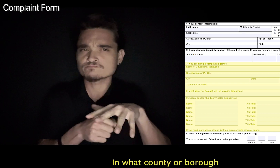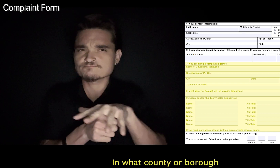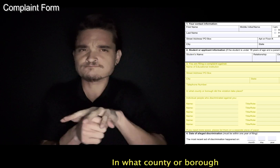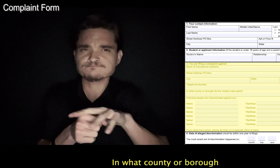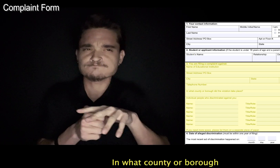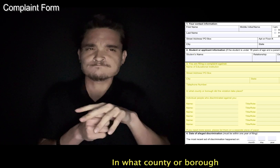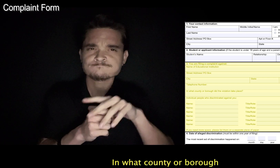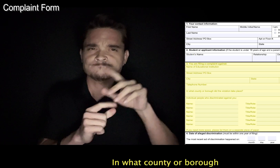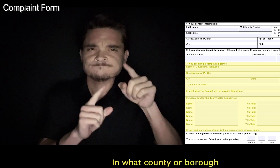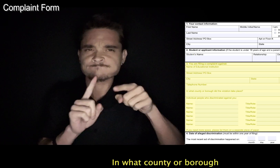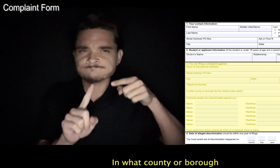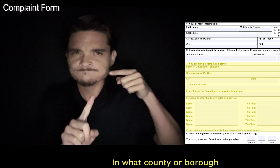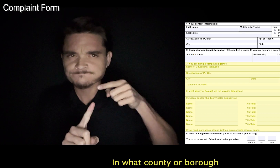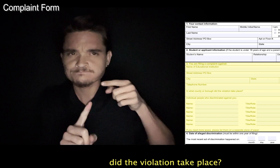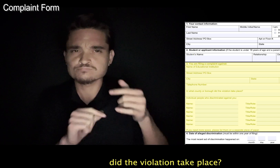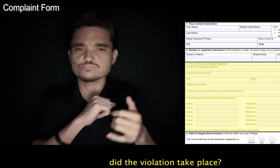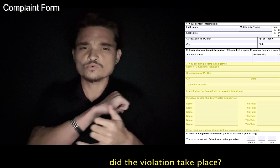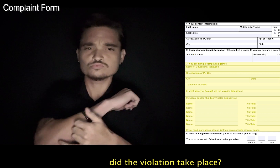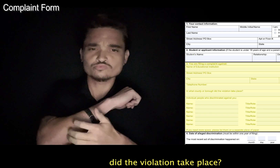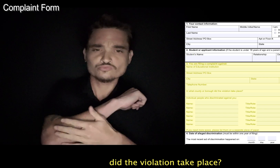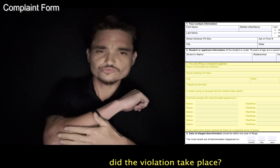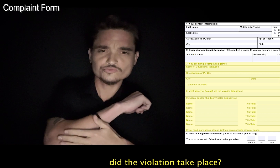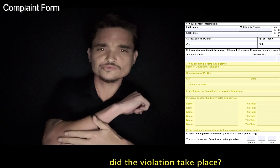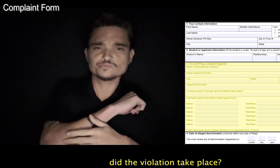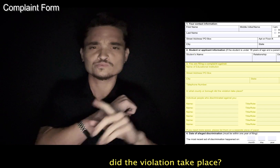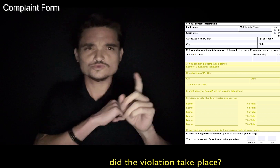In what county or borough did the violation take place?